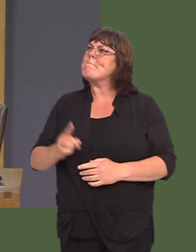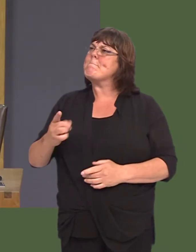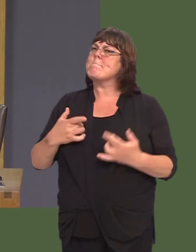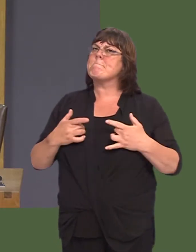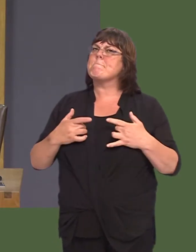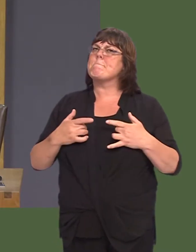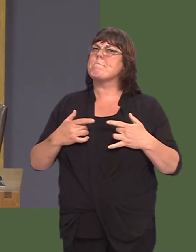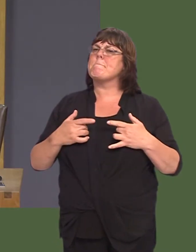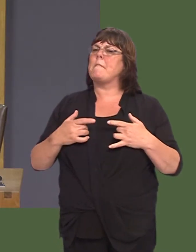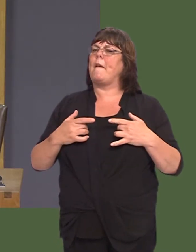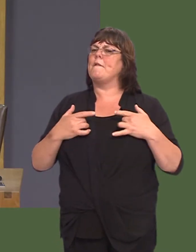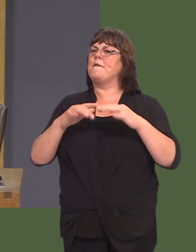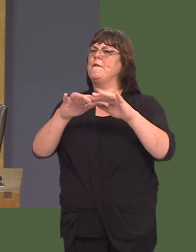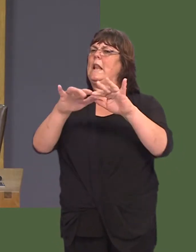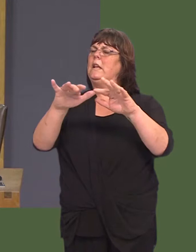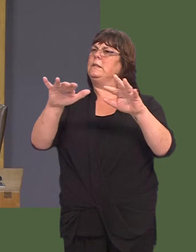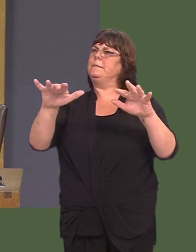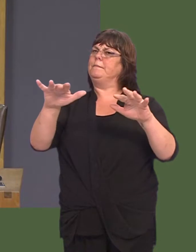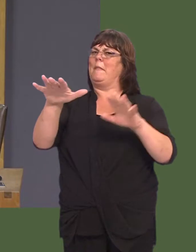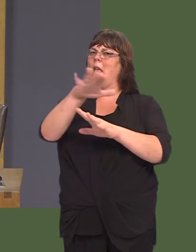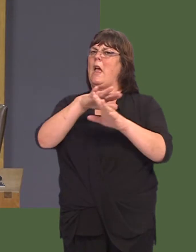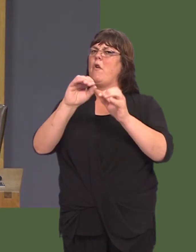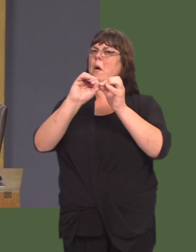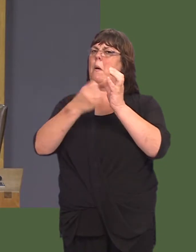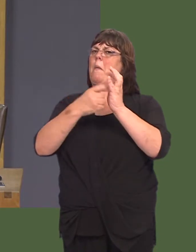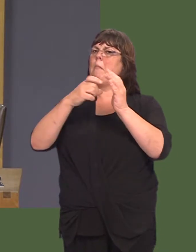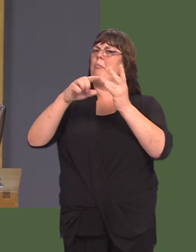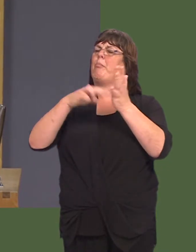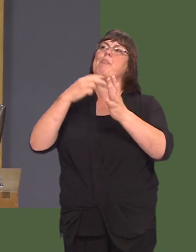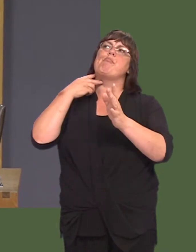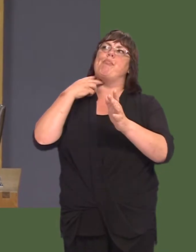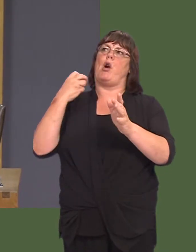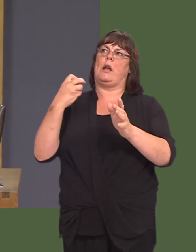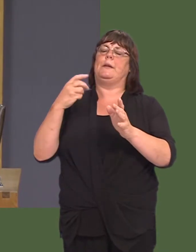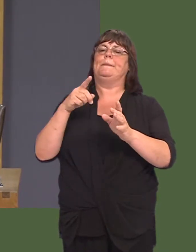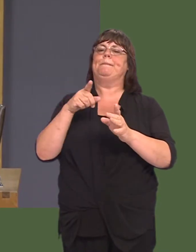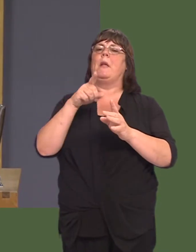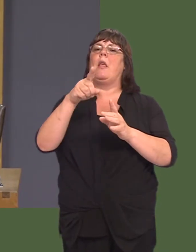Thereís a feeling in the locality in Brecon that this proposal for closure has become